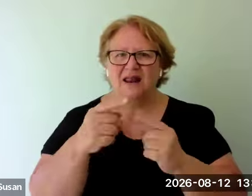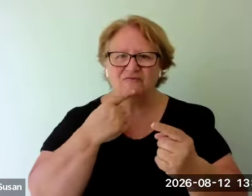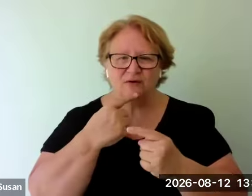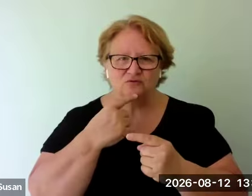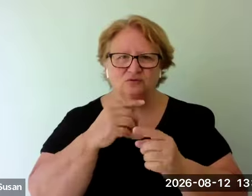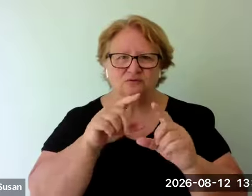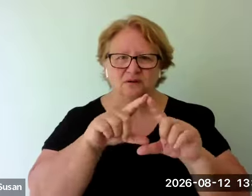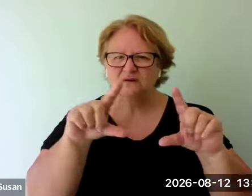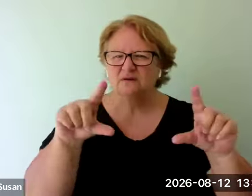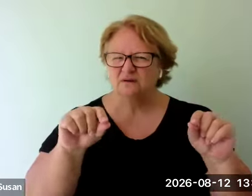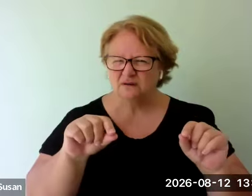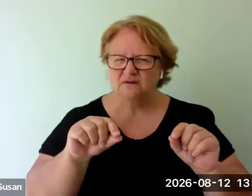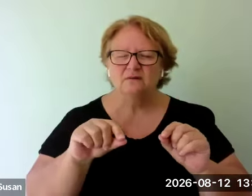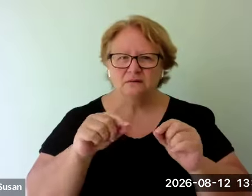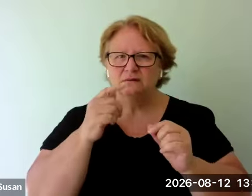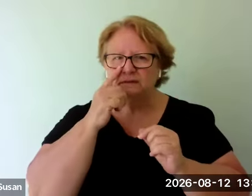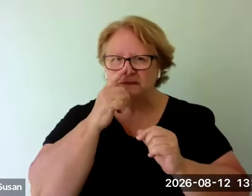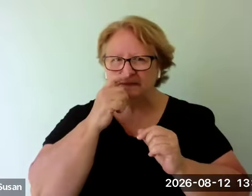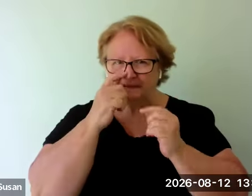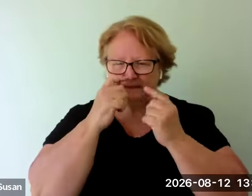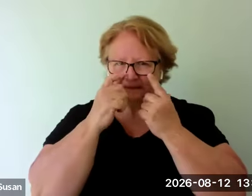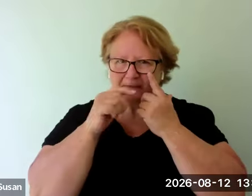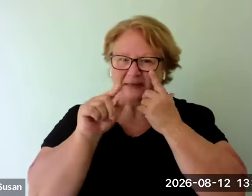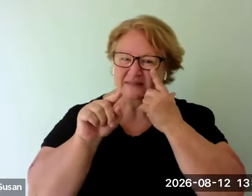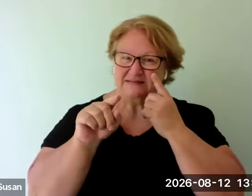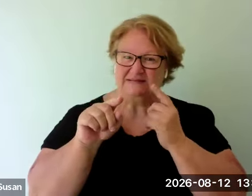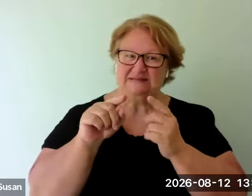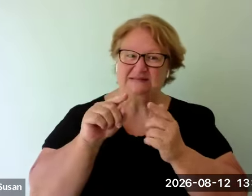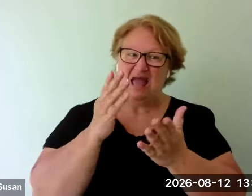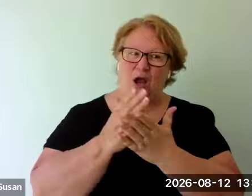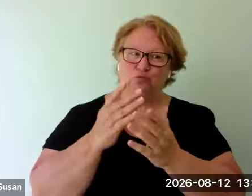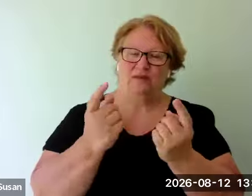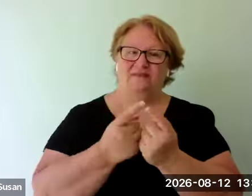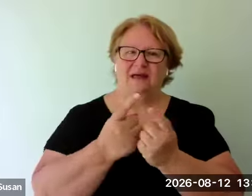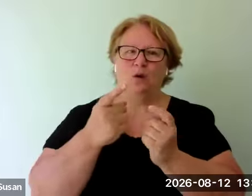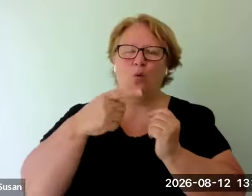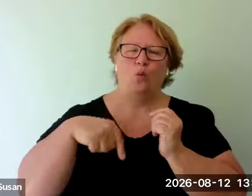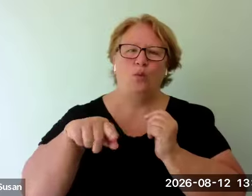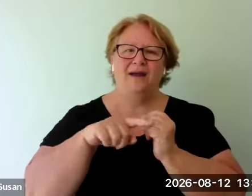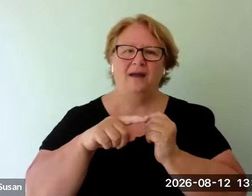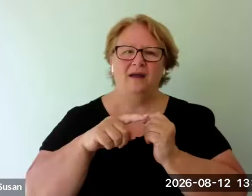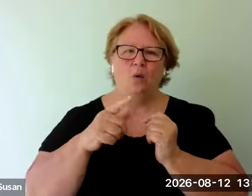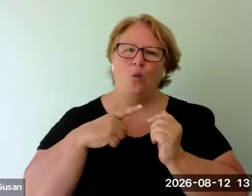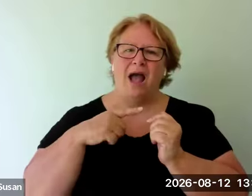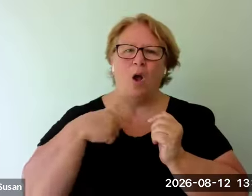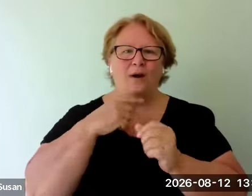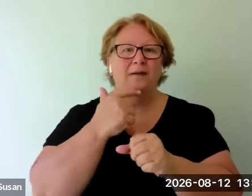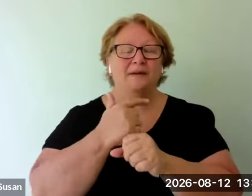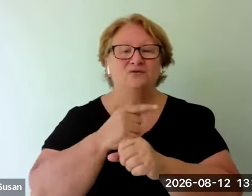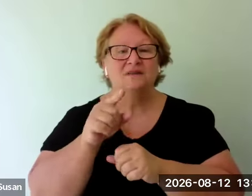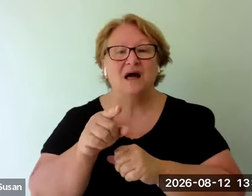yes. Please just outline your circumstances in that information box and they will absolutely be considered. But,